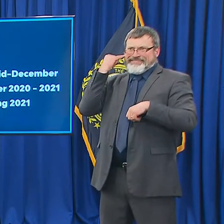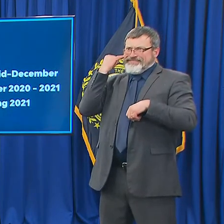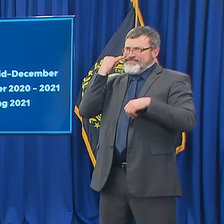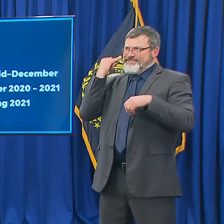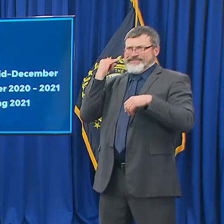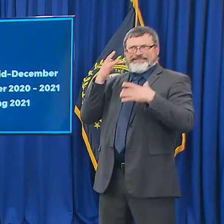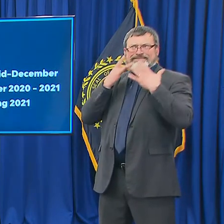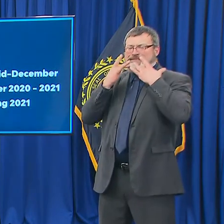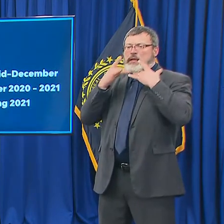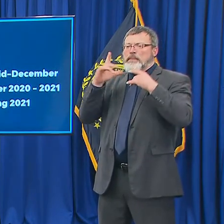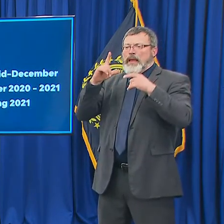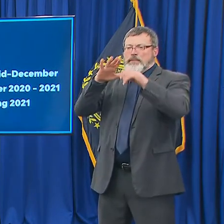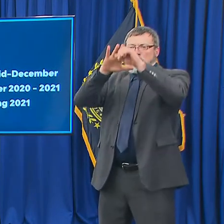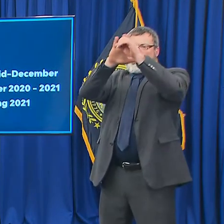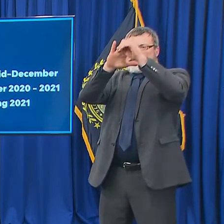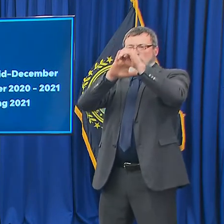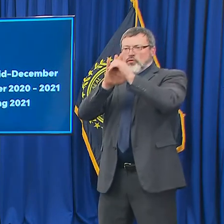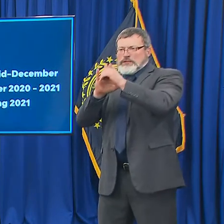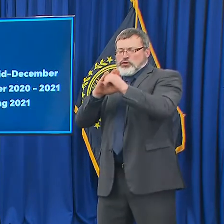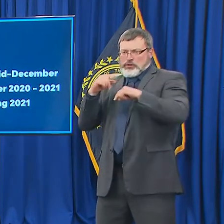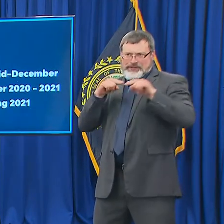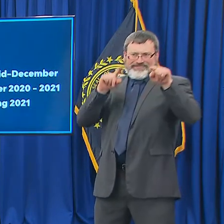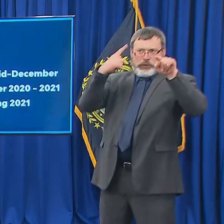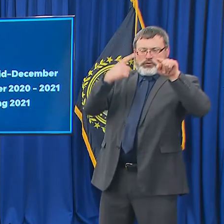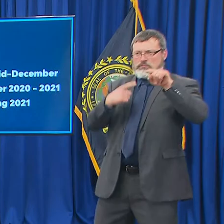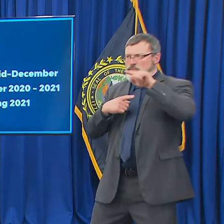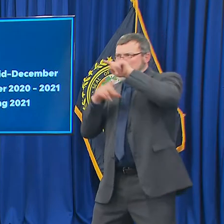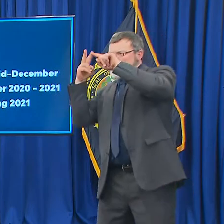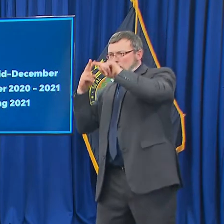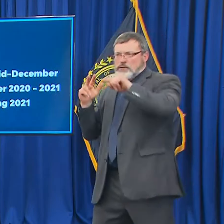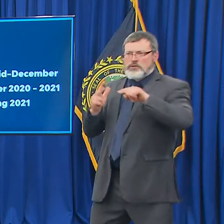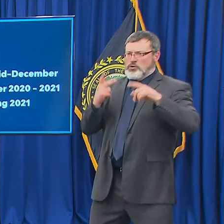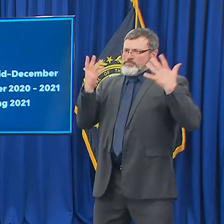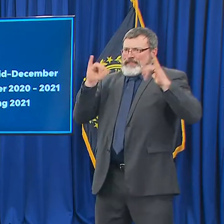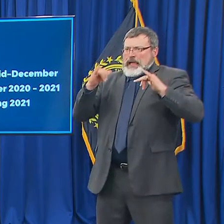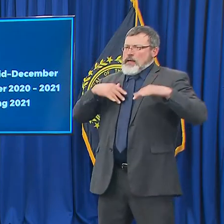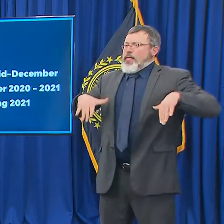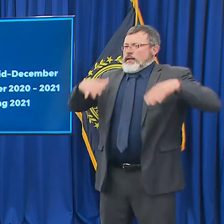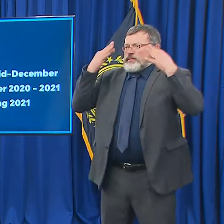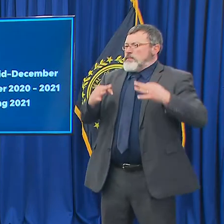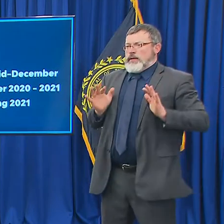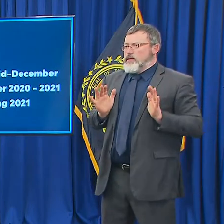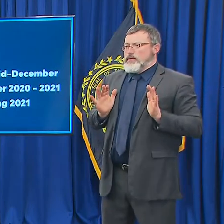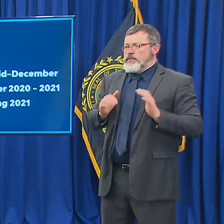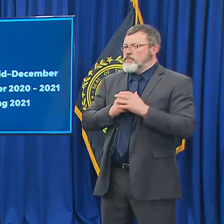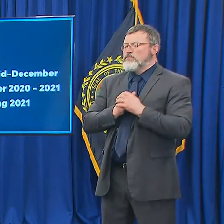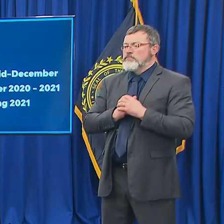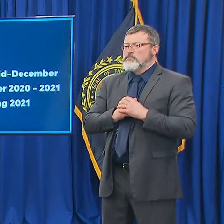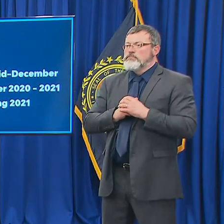and they'll make their recommendations and then we will incorporate those recommendations into our plans accordingly So in terms